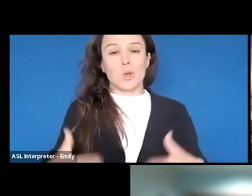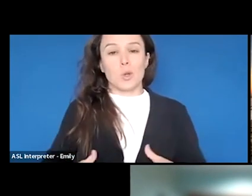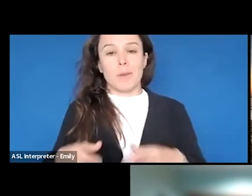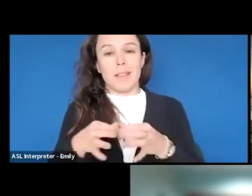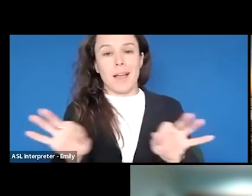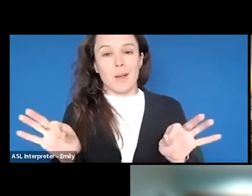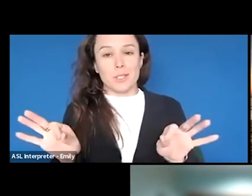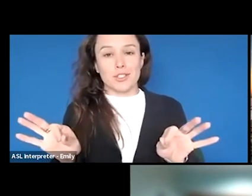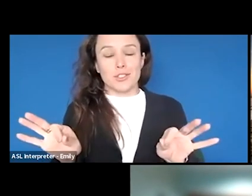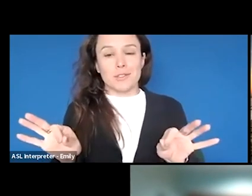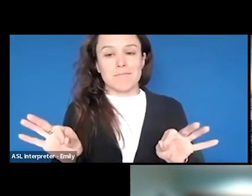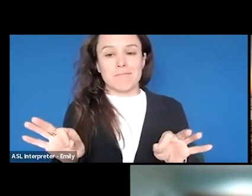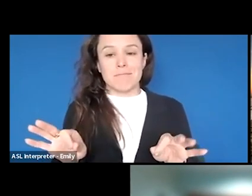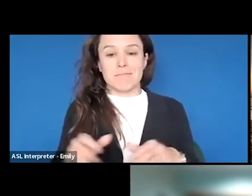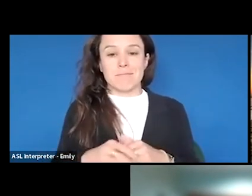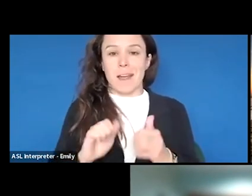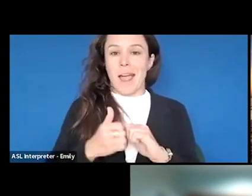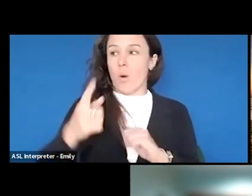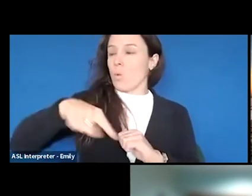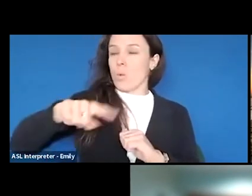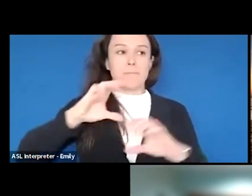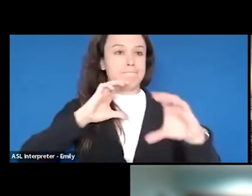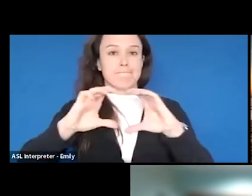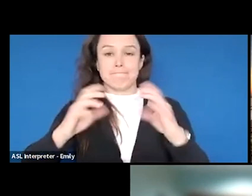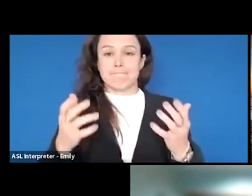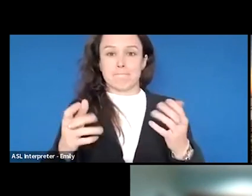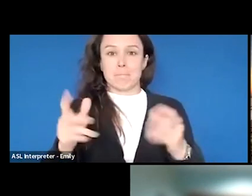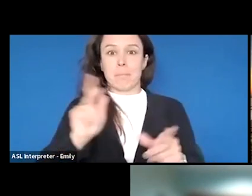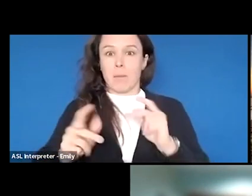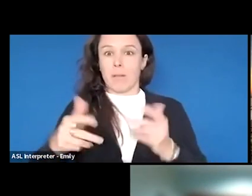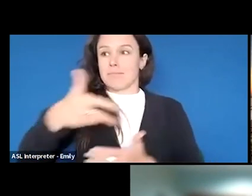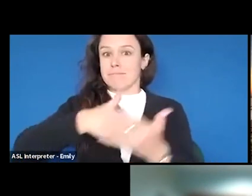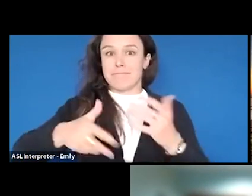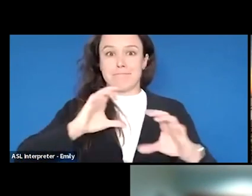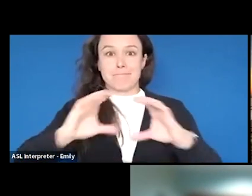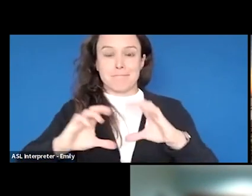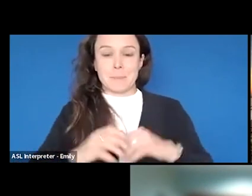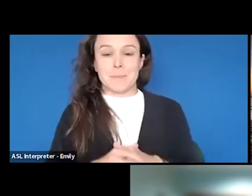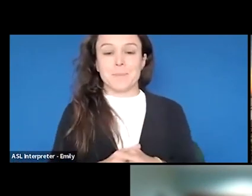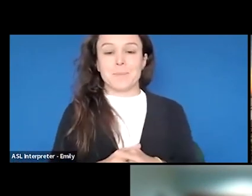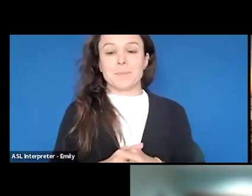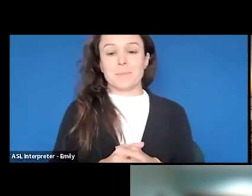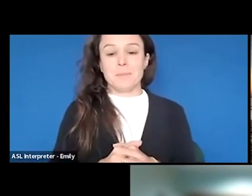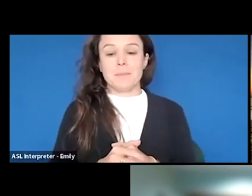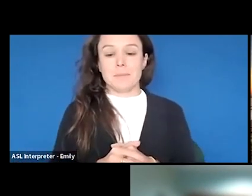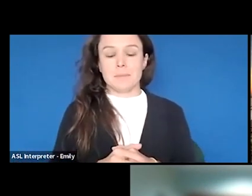course the way we communicate with each other. As a background, I've been very concerned about